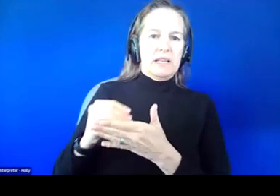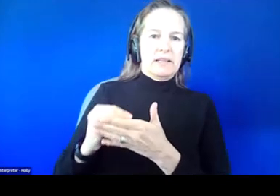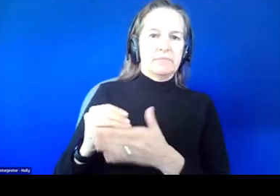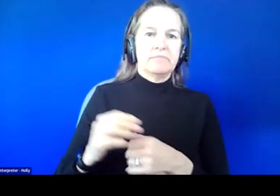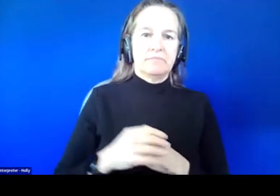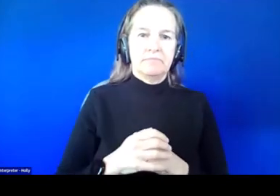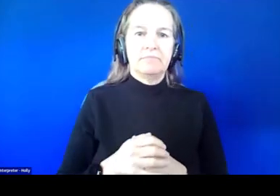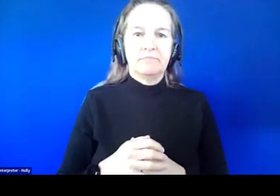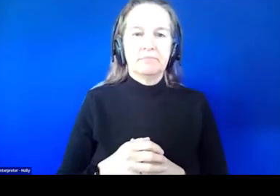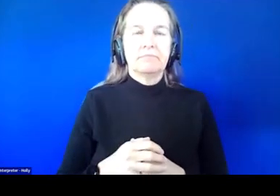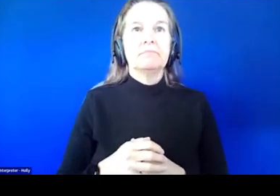Next slide.